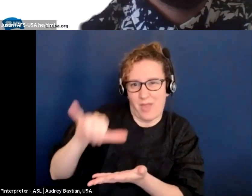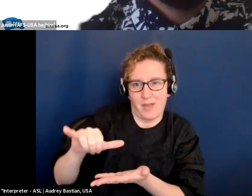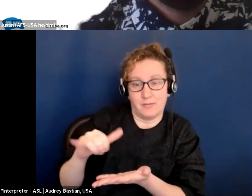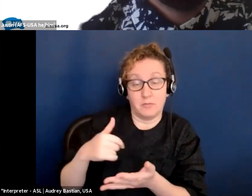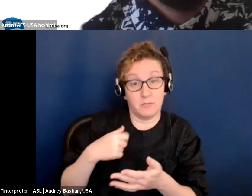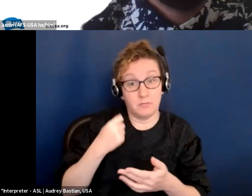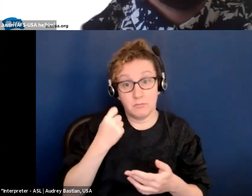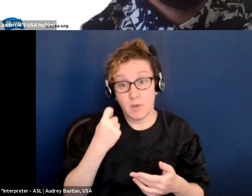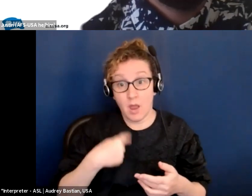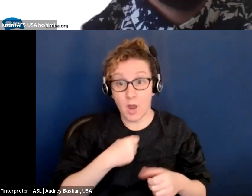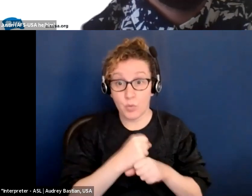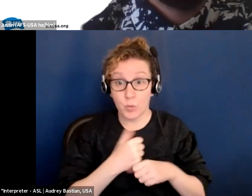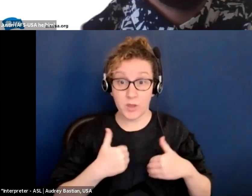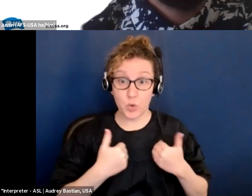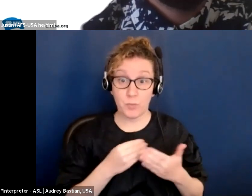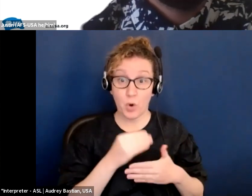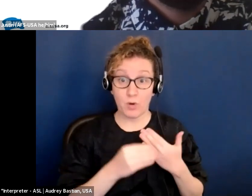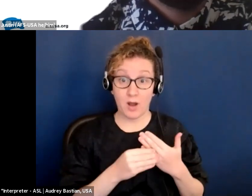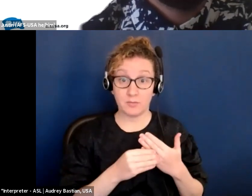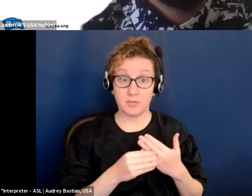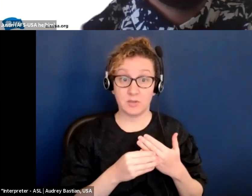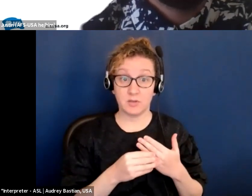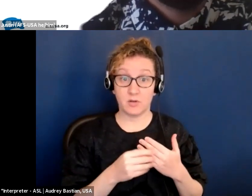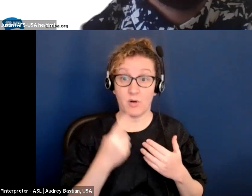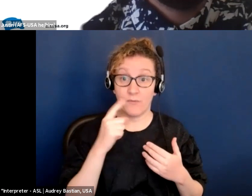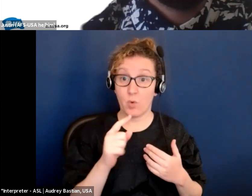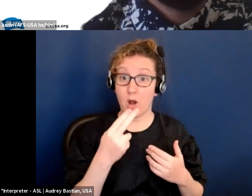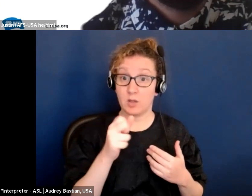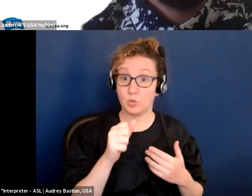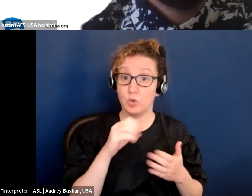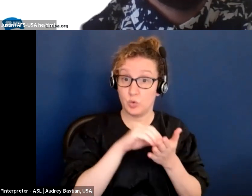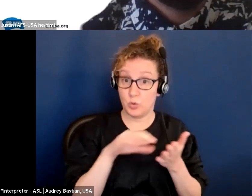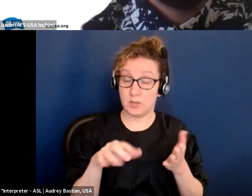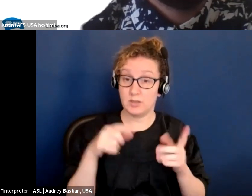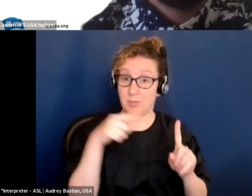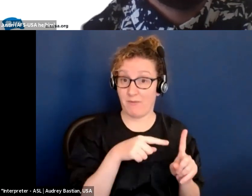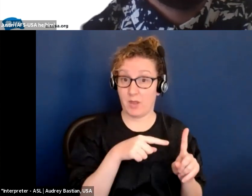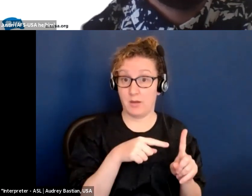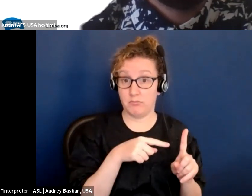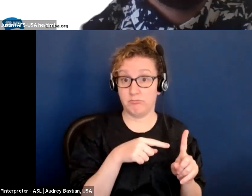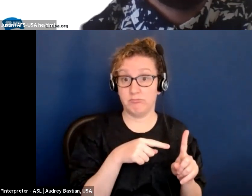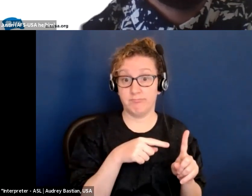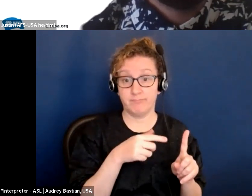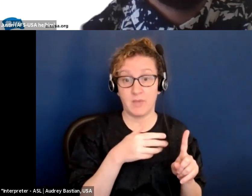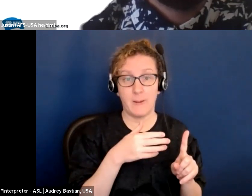in the youth programs, which are for high school students specifically. Those are actually